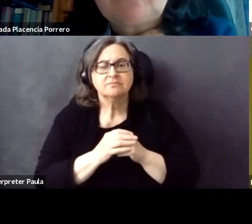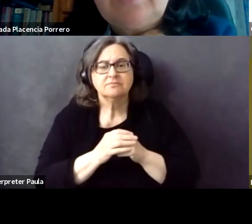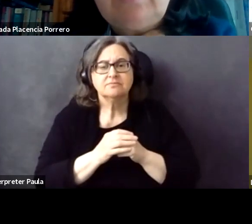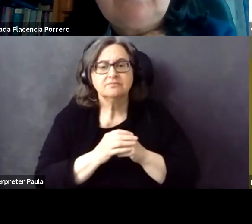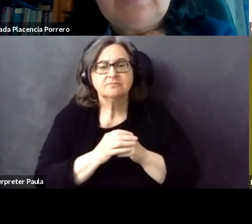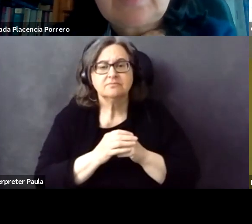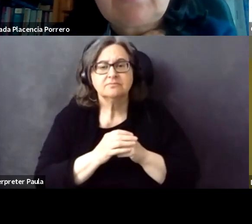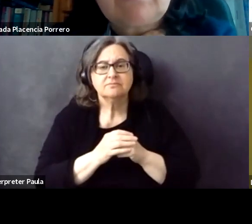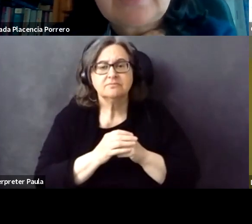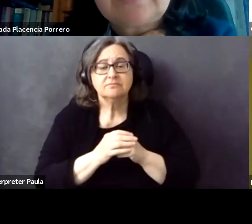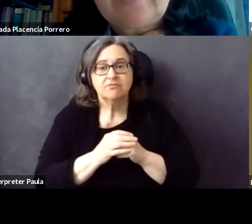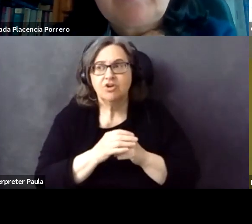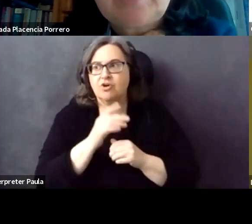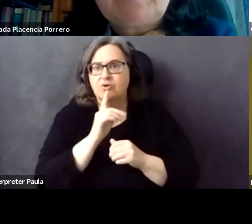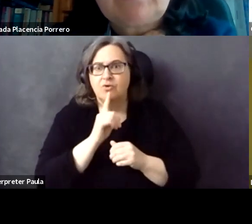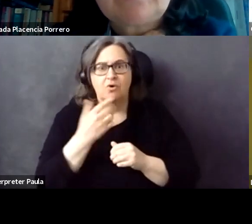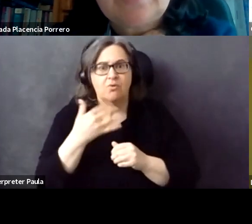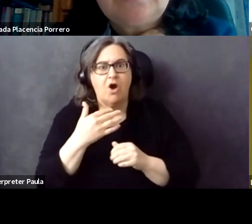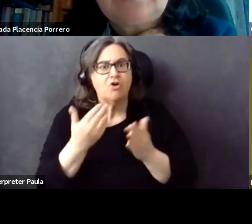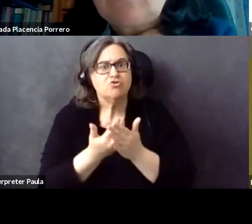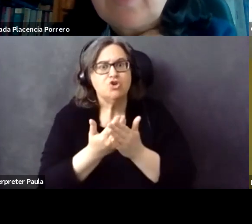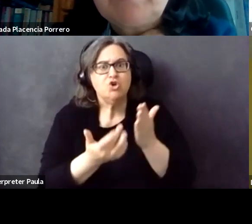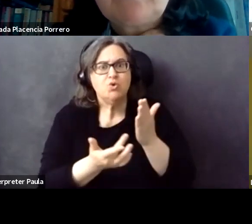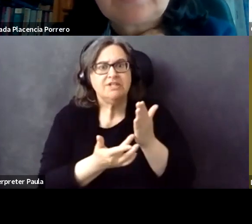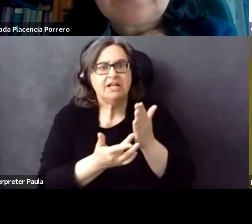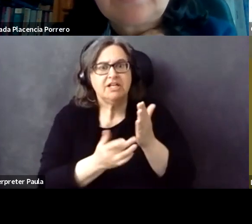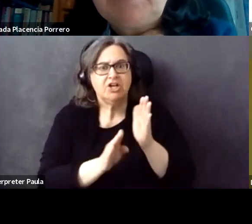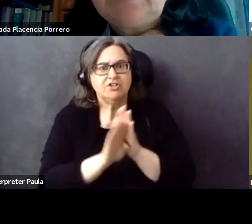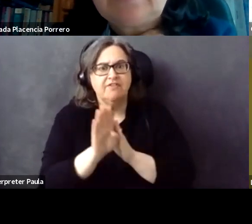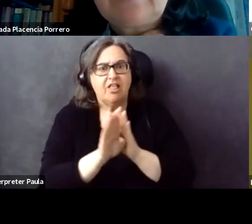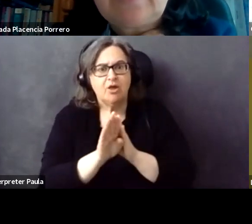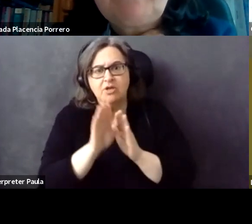service in the scope, but also it